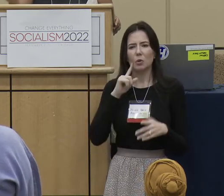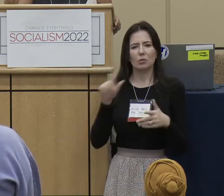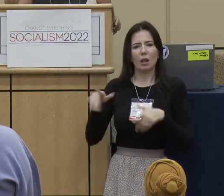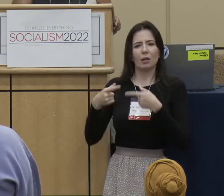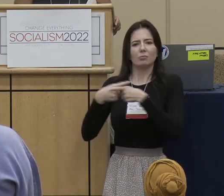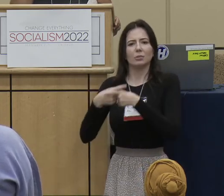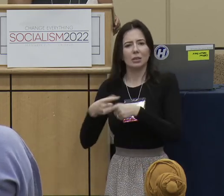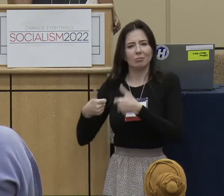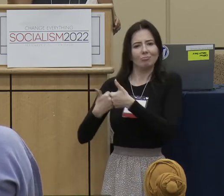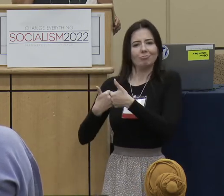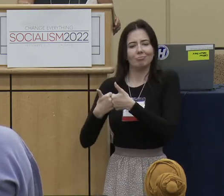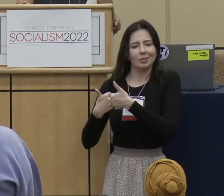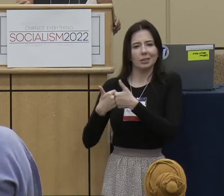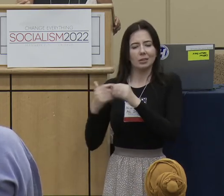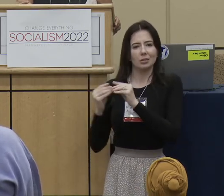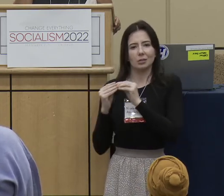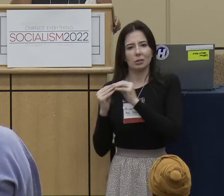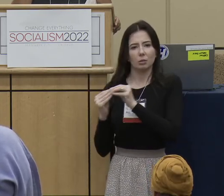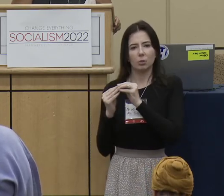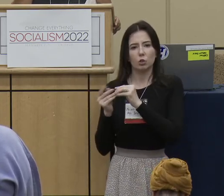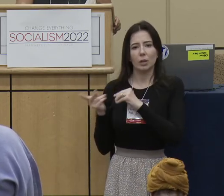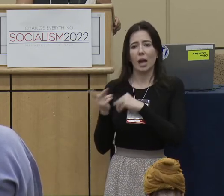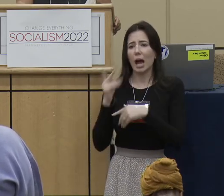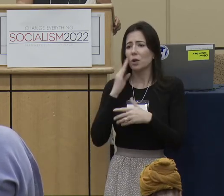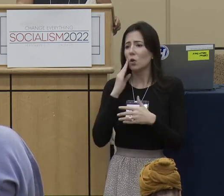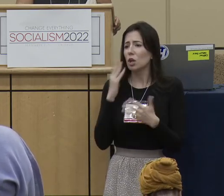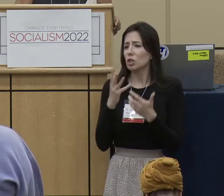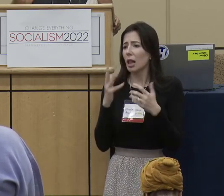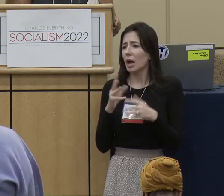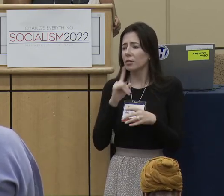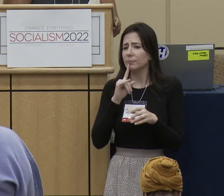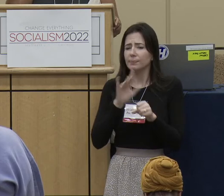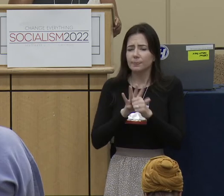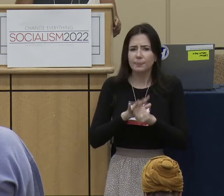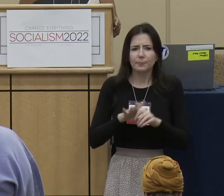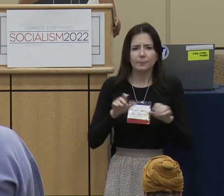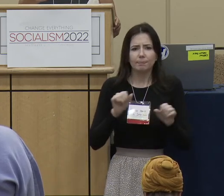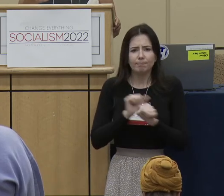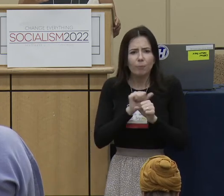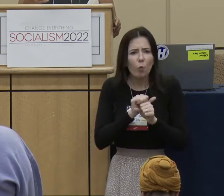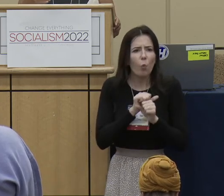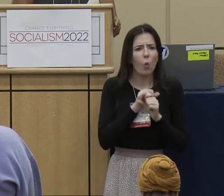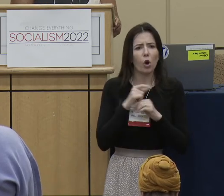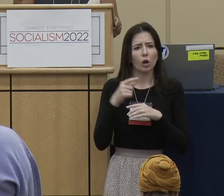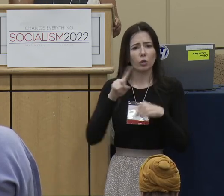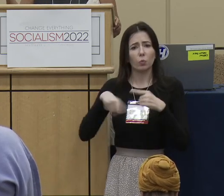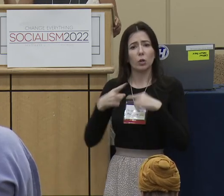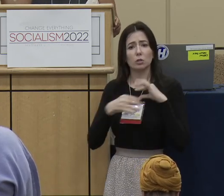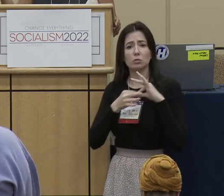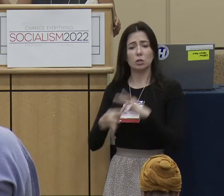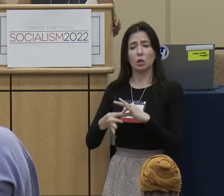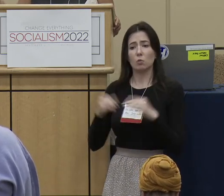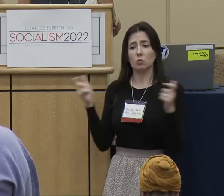do know there's a tension there , too. Because a lot of times there's an identification and aspiration in small businesses,